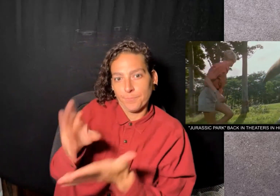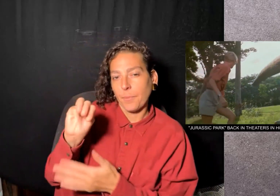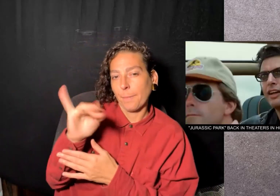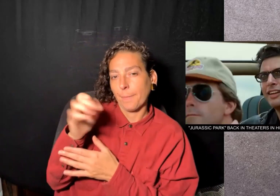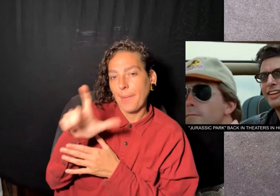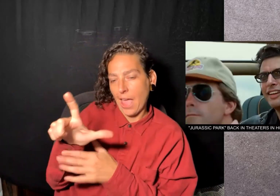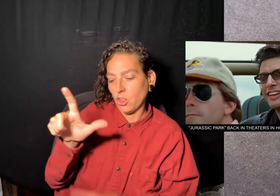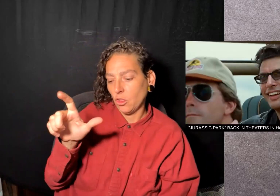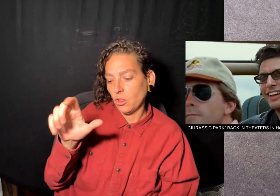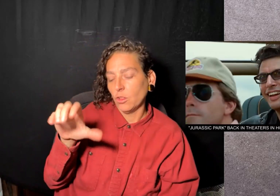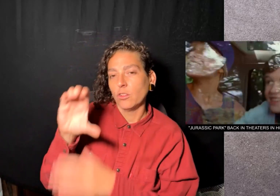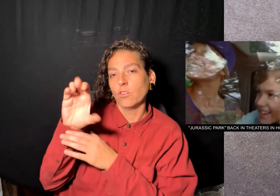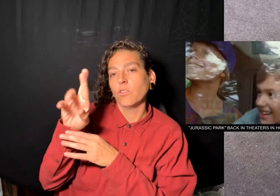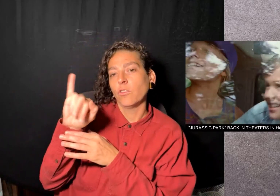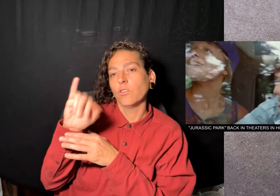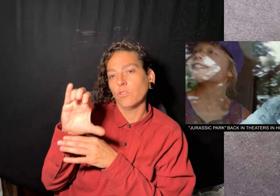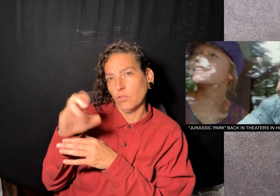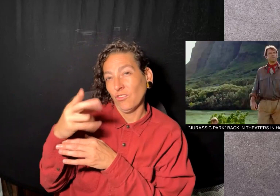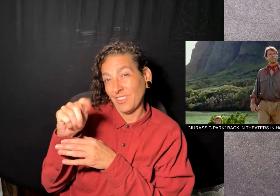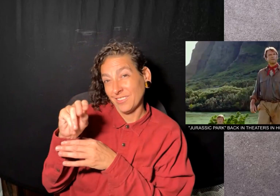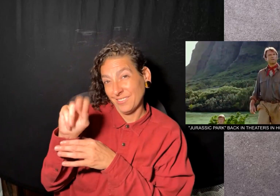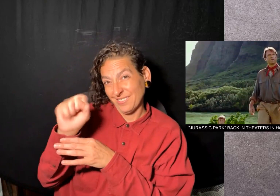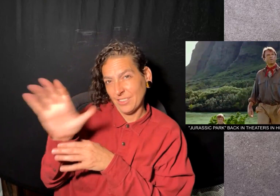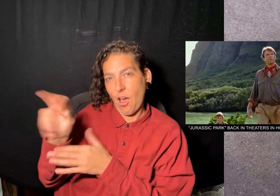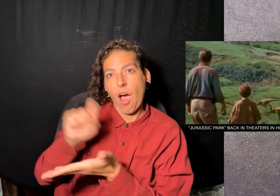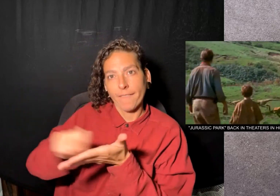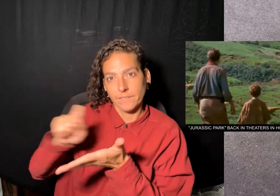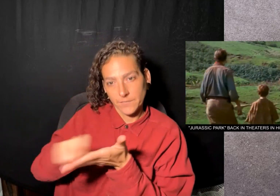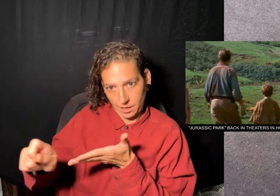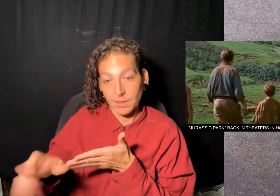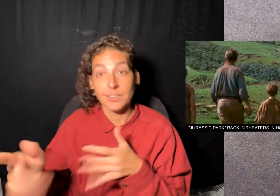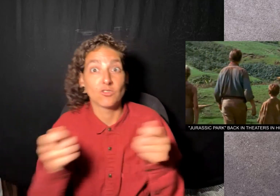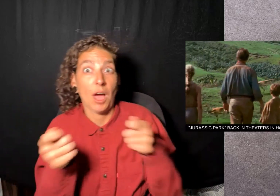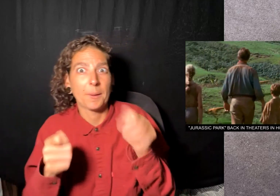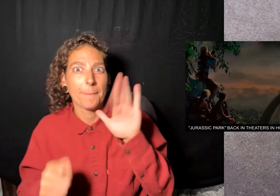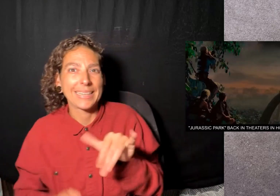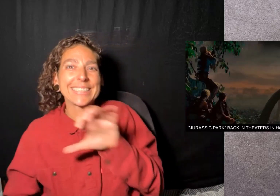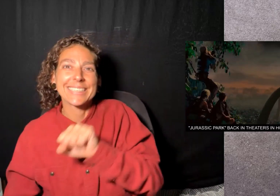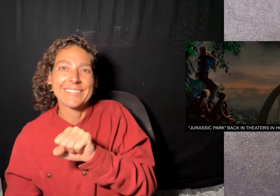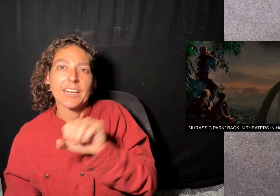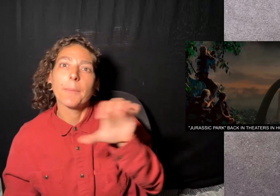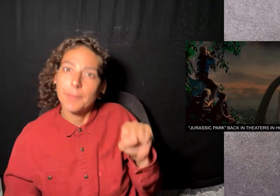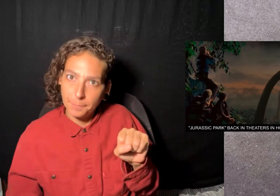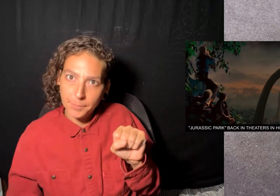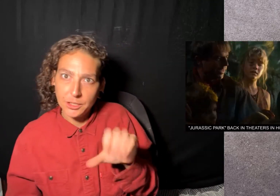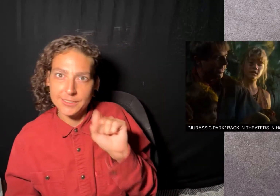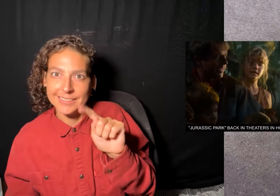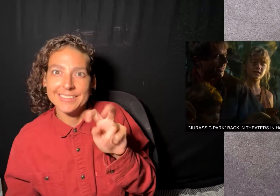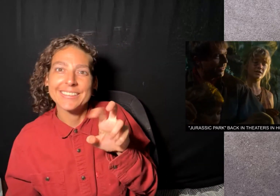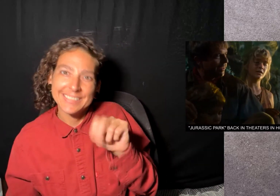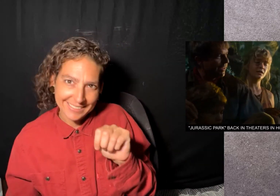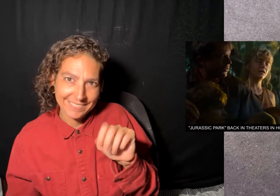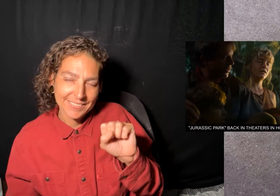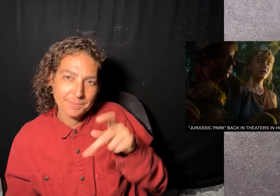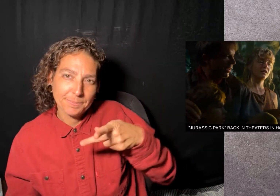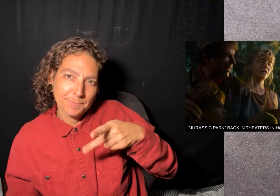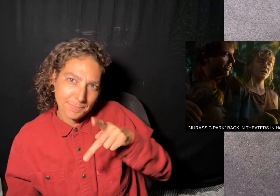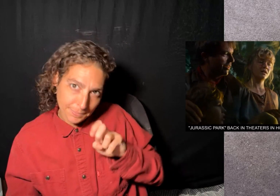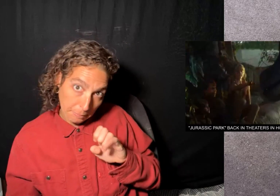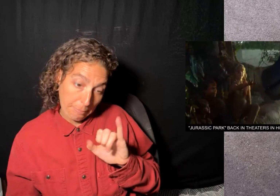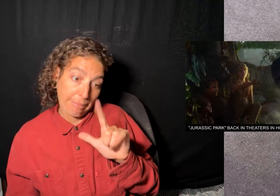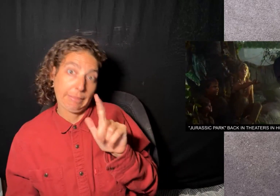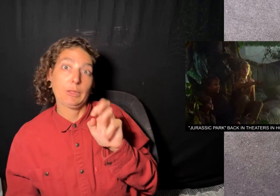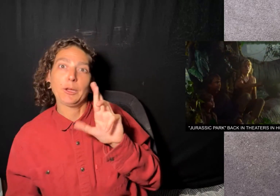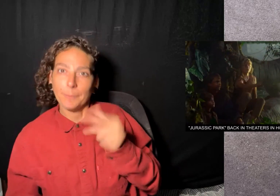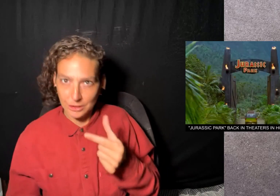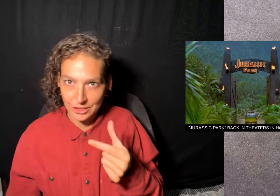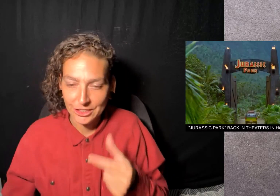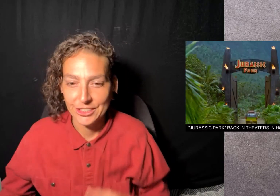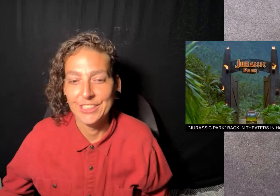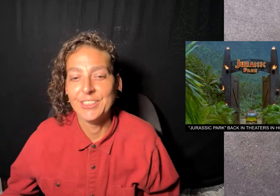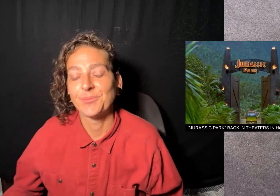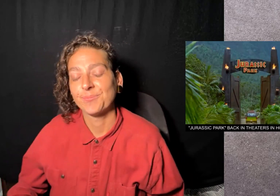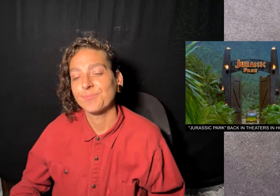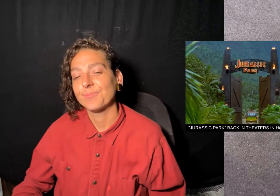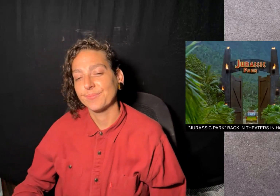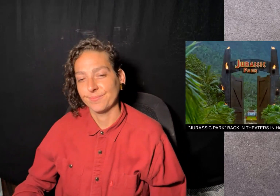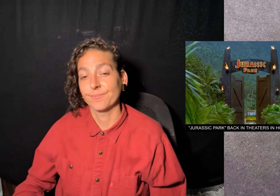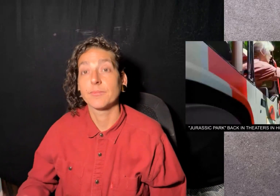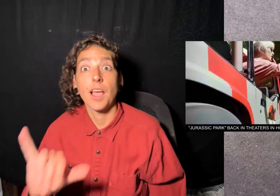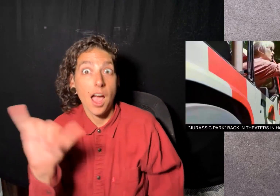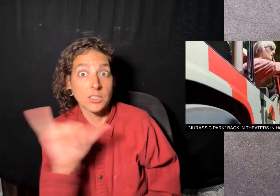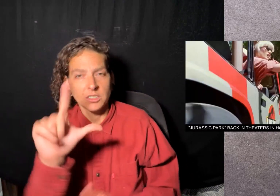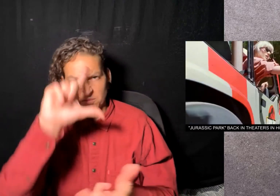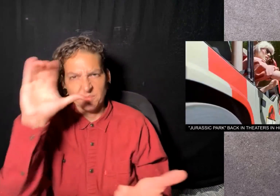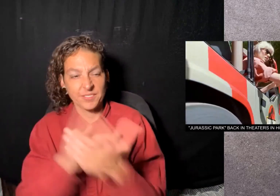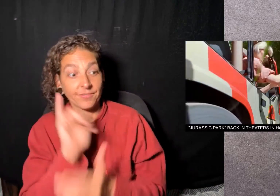of Michael Creighton's novel directed by Steven Spielberg